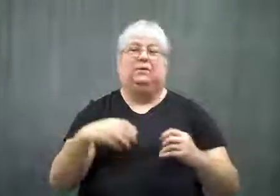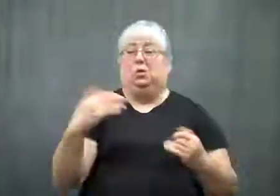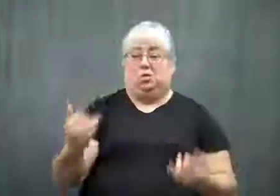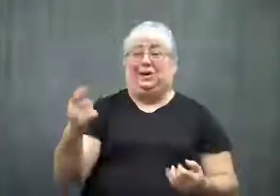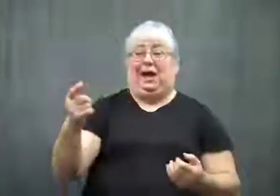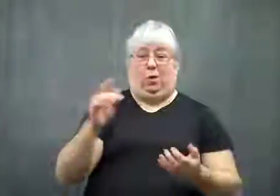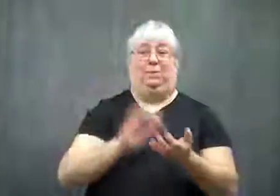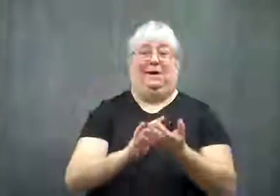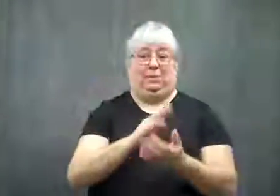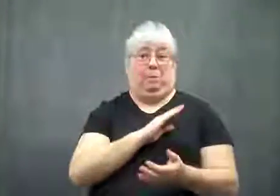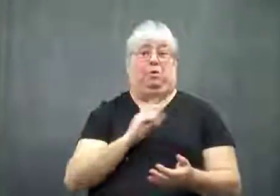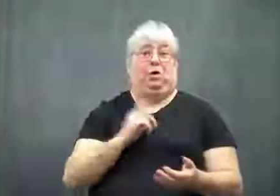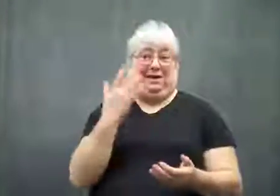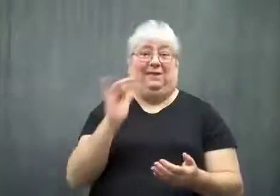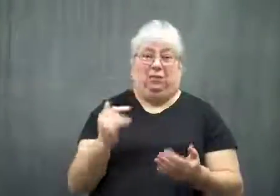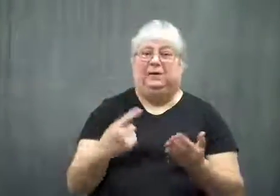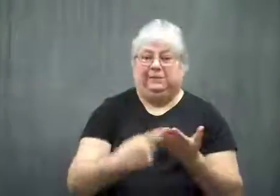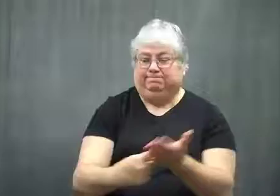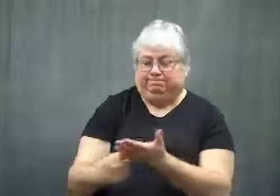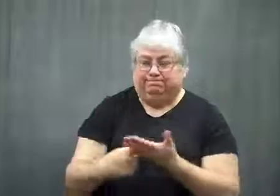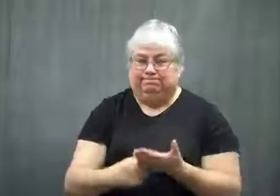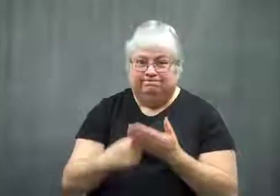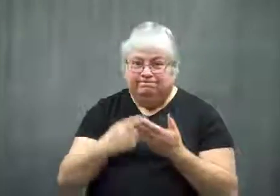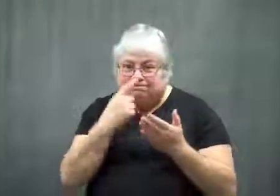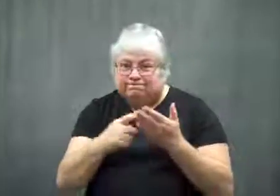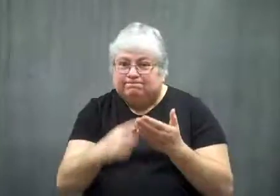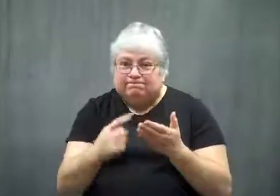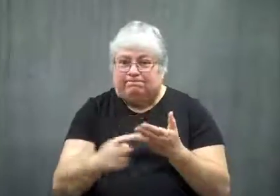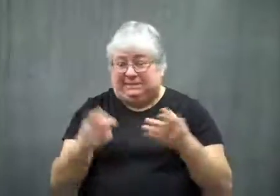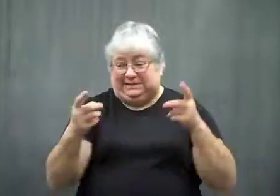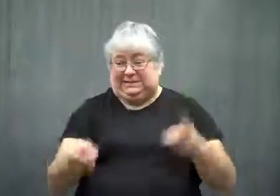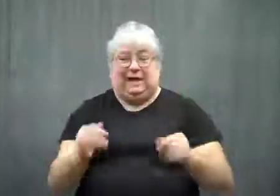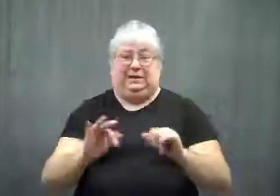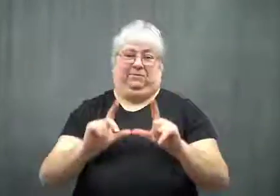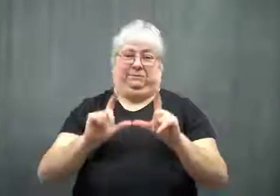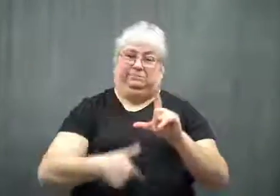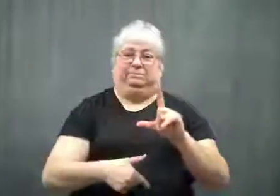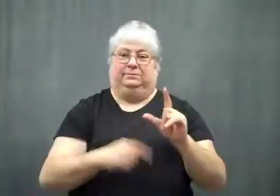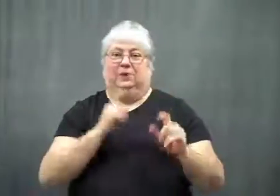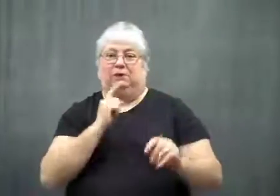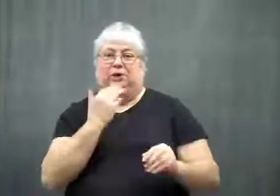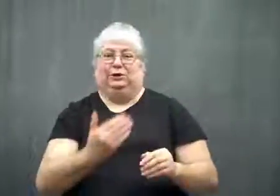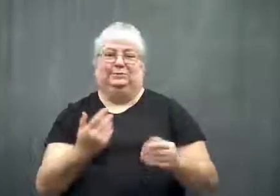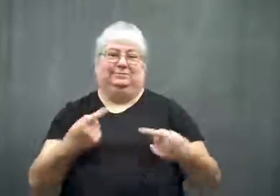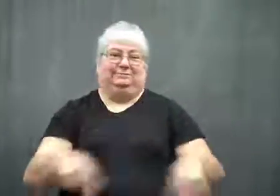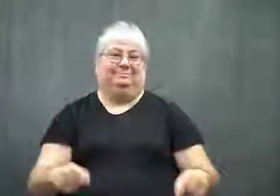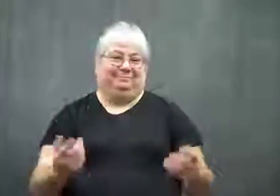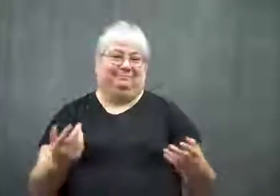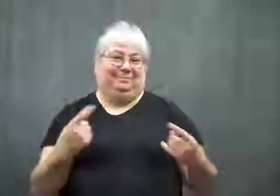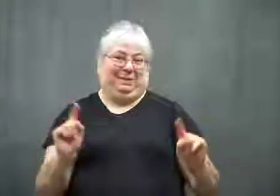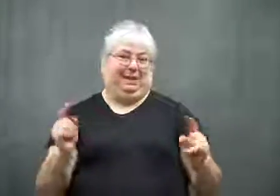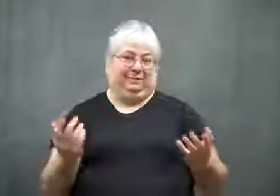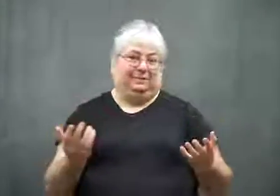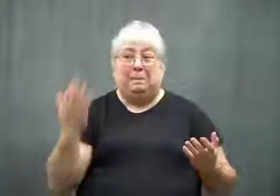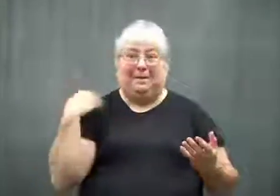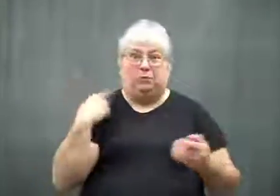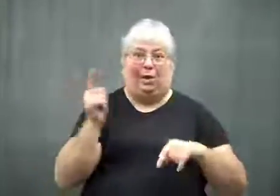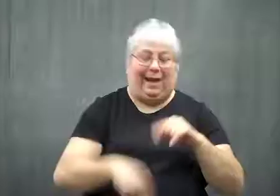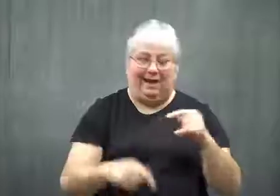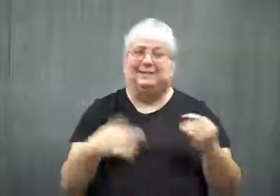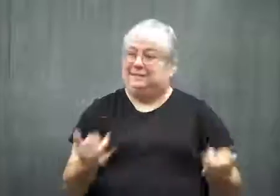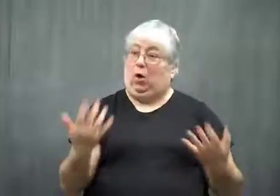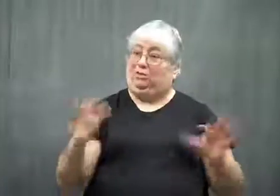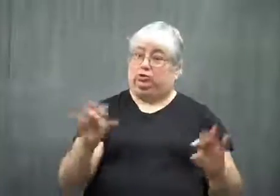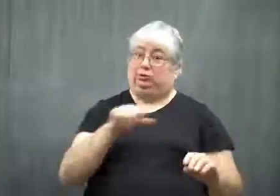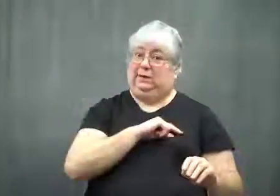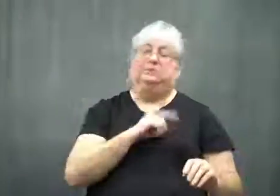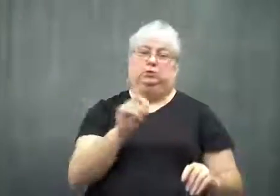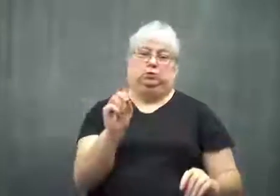The California Medical Board is investigating to see if they can revoke it now.